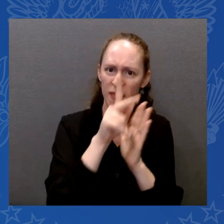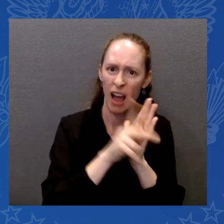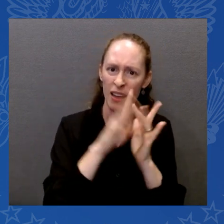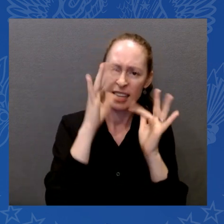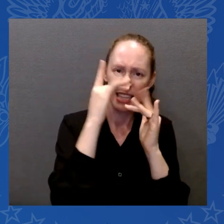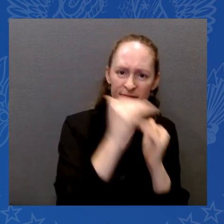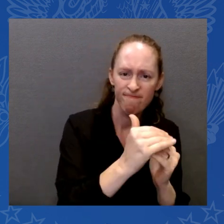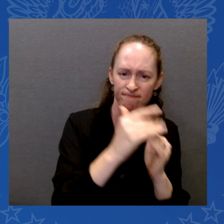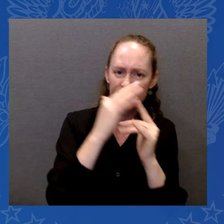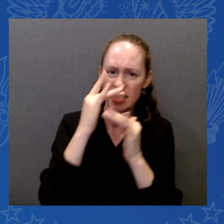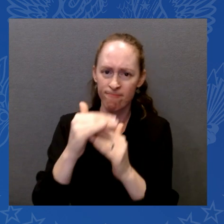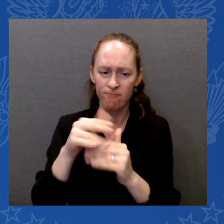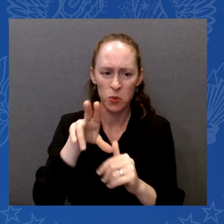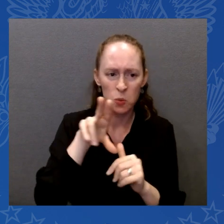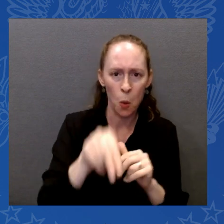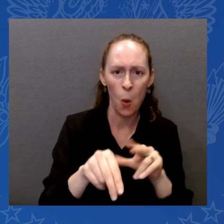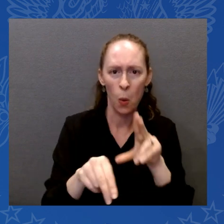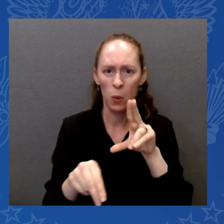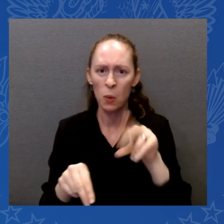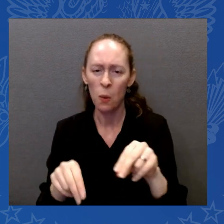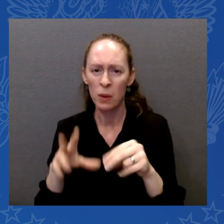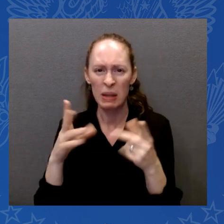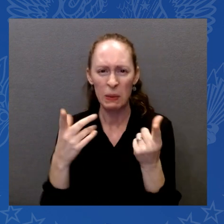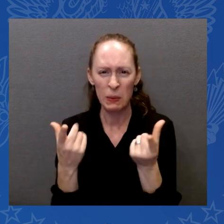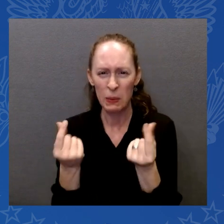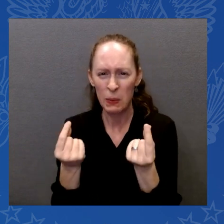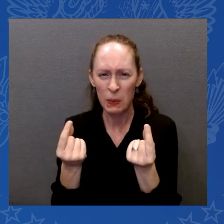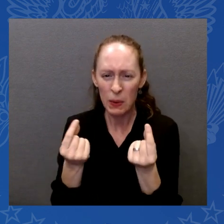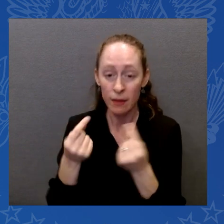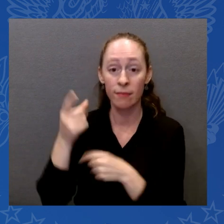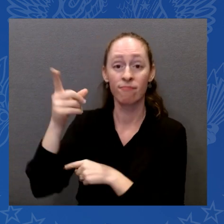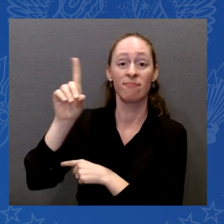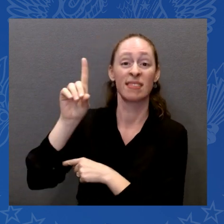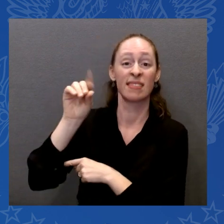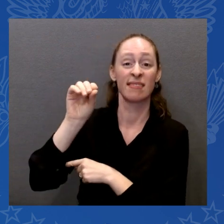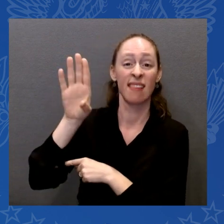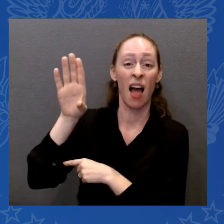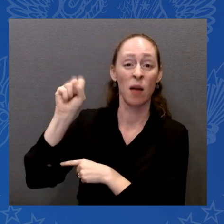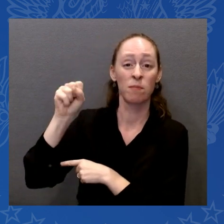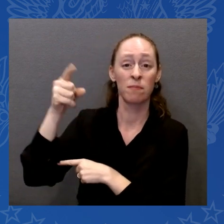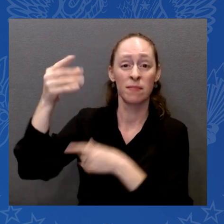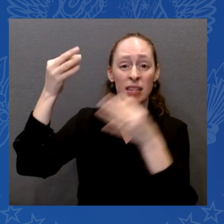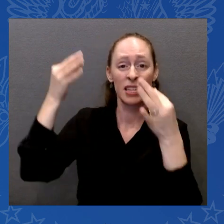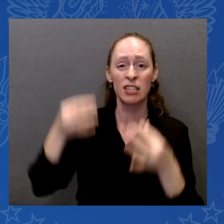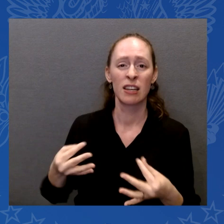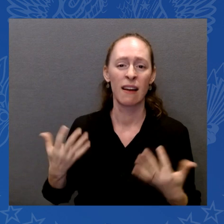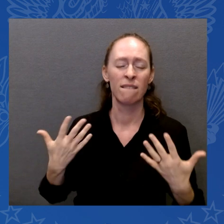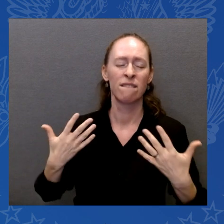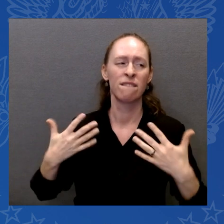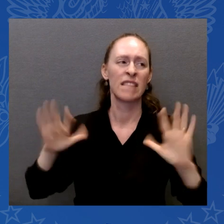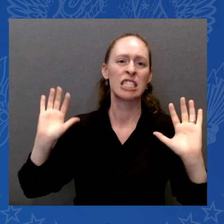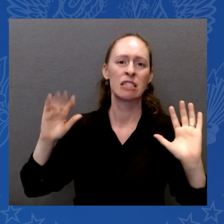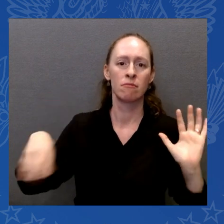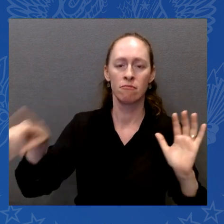and confusion on our college campuses. I worry about the chilling effects, this uncertainty,